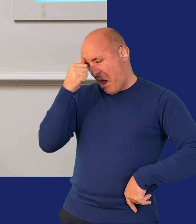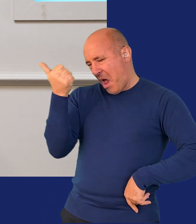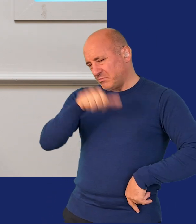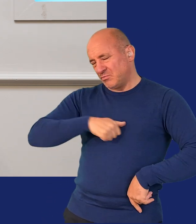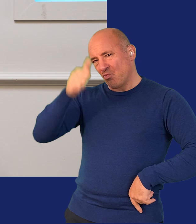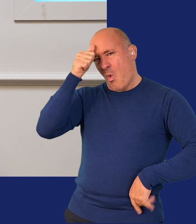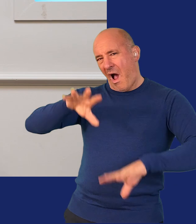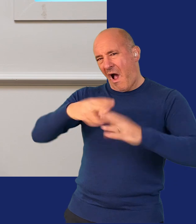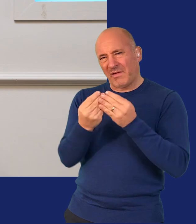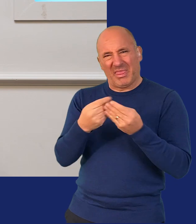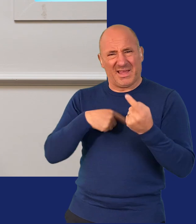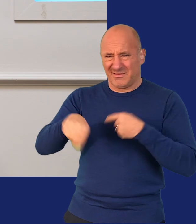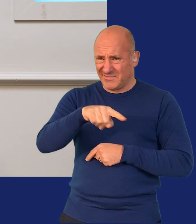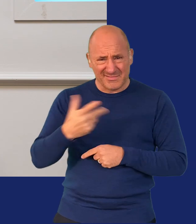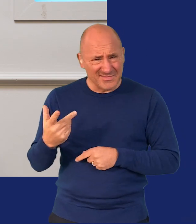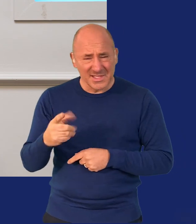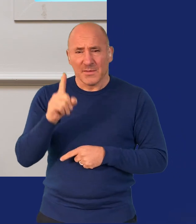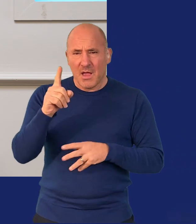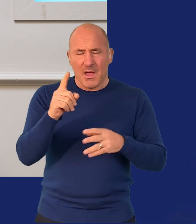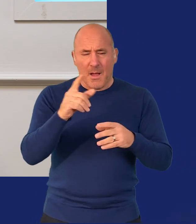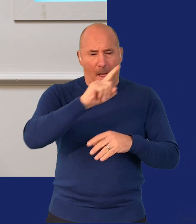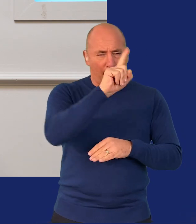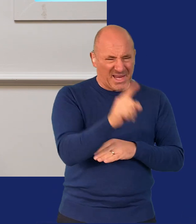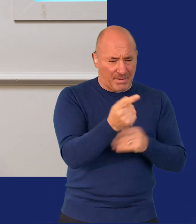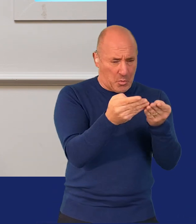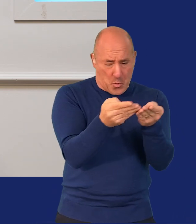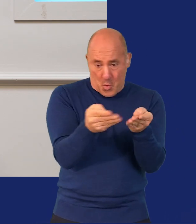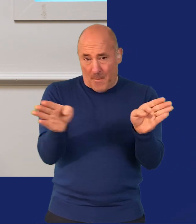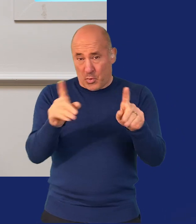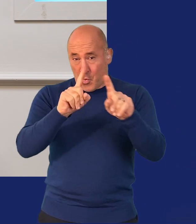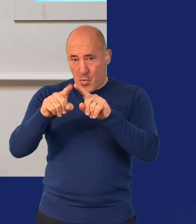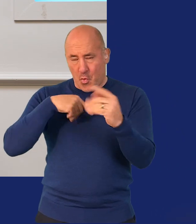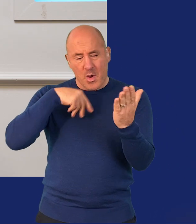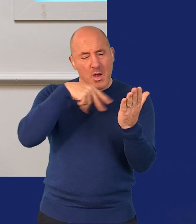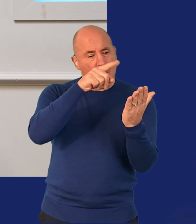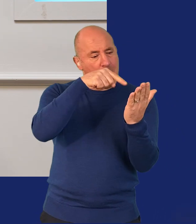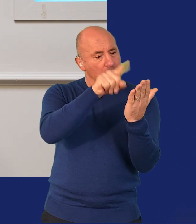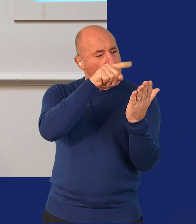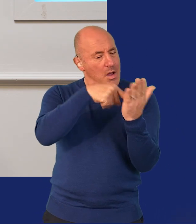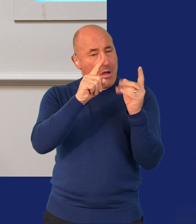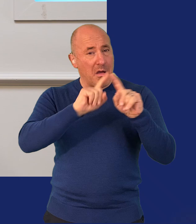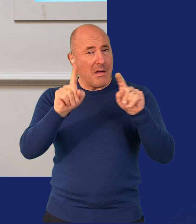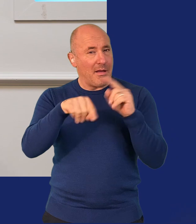themselves as, but, um, so having that, that broad range of people that you follow and engage with is really important.